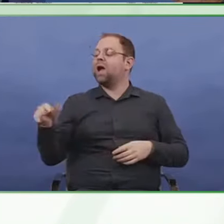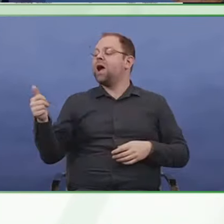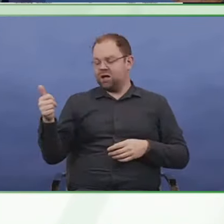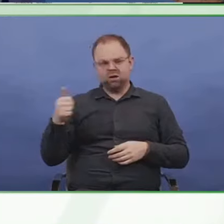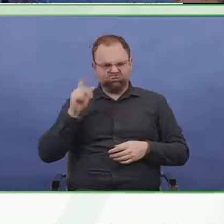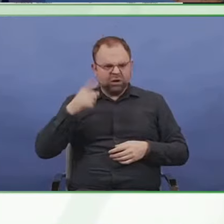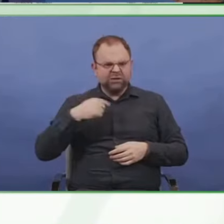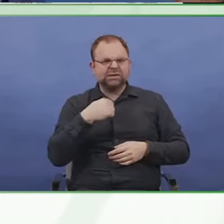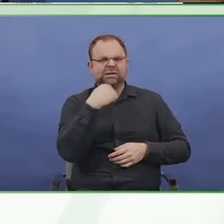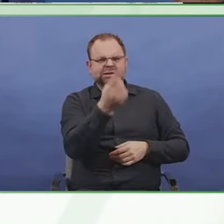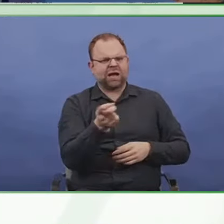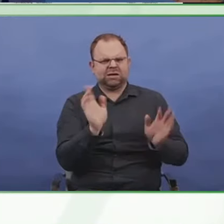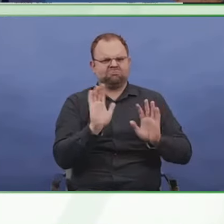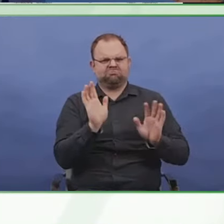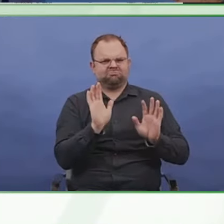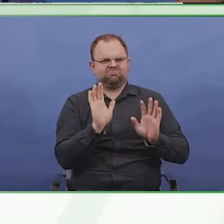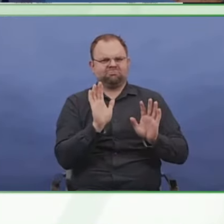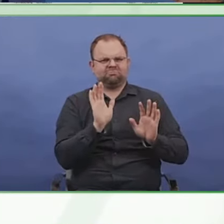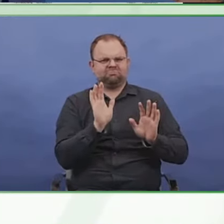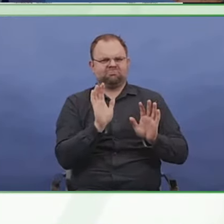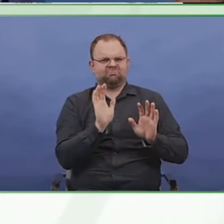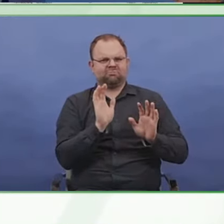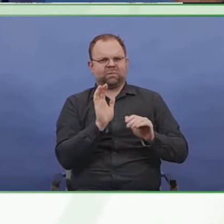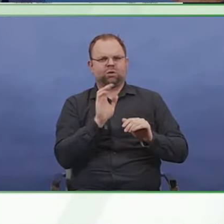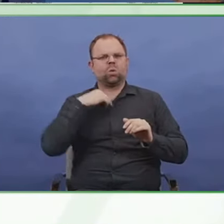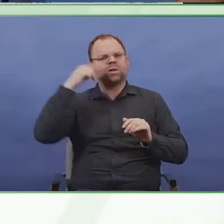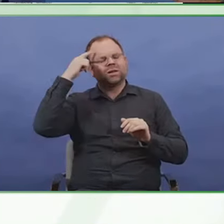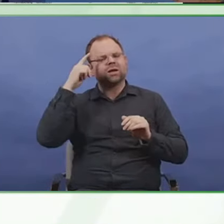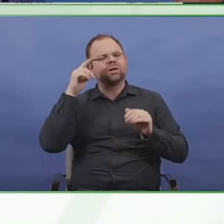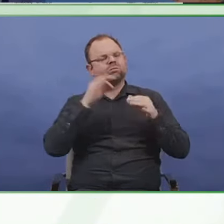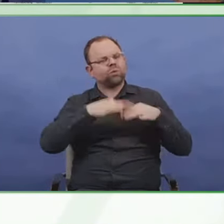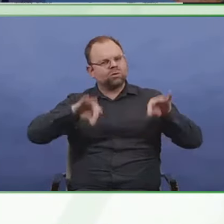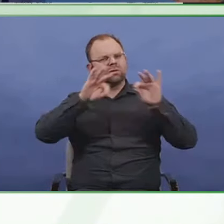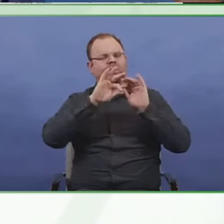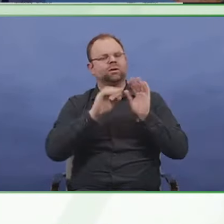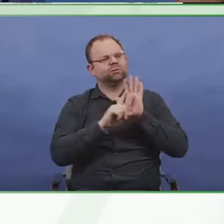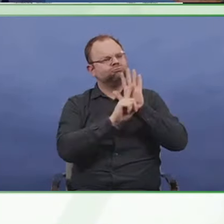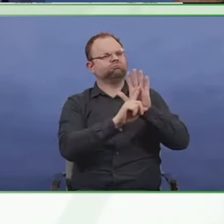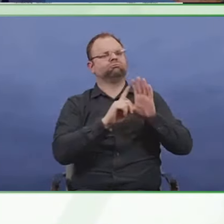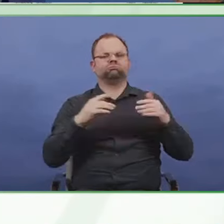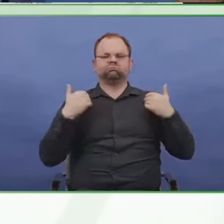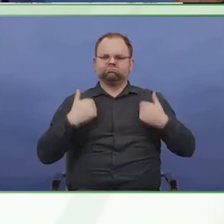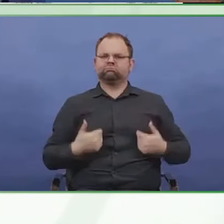coming together and succeeding.